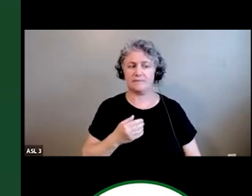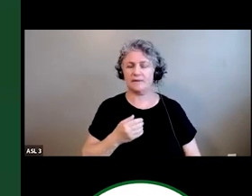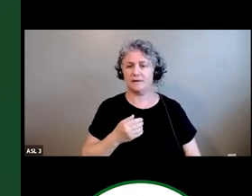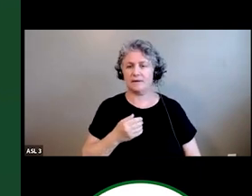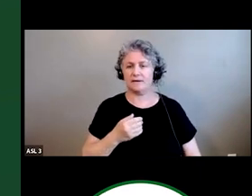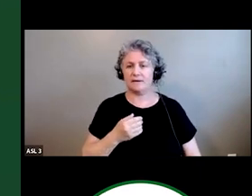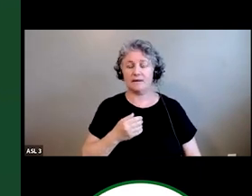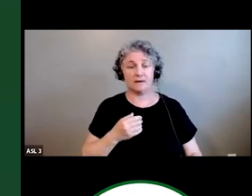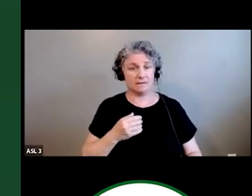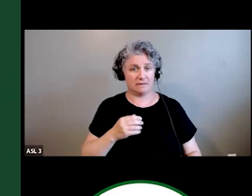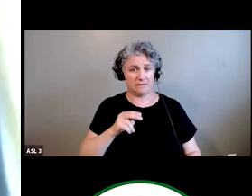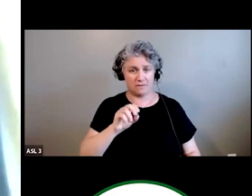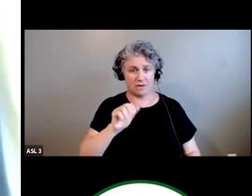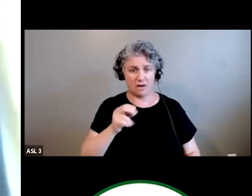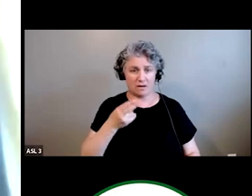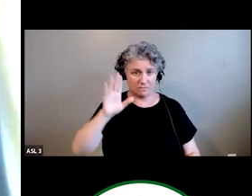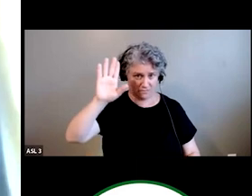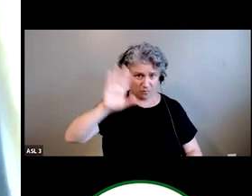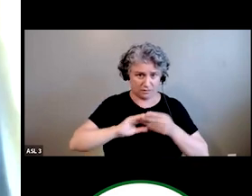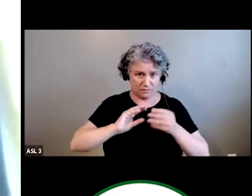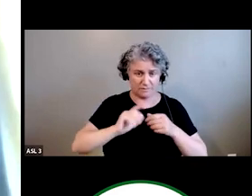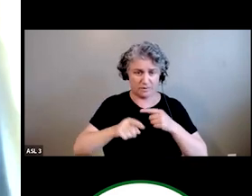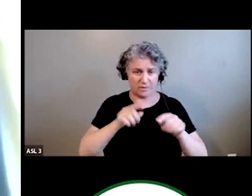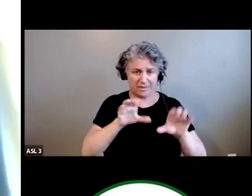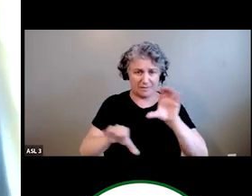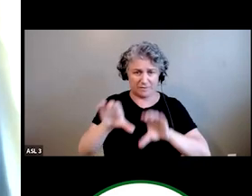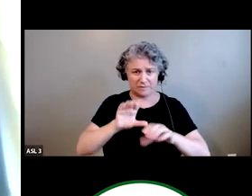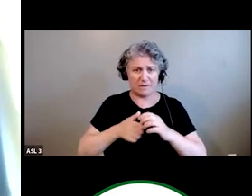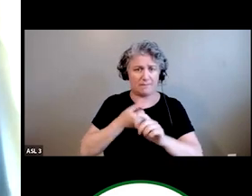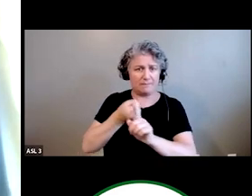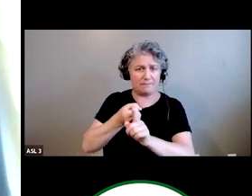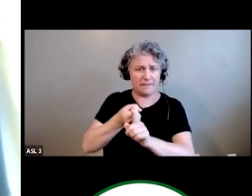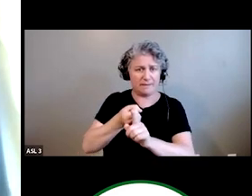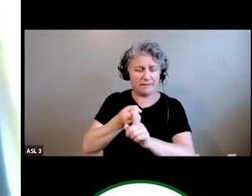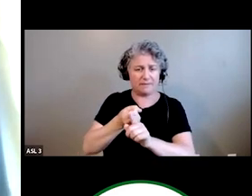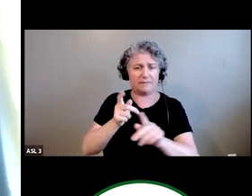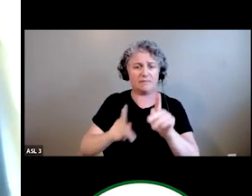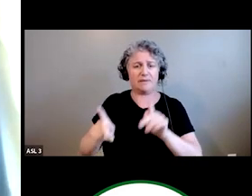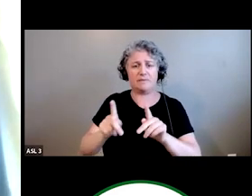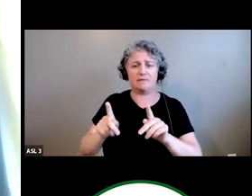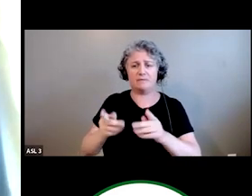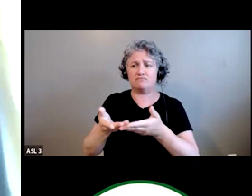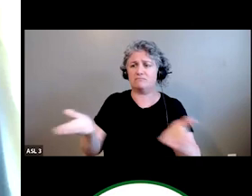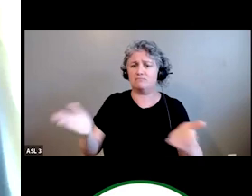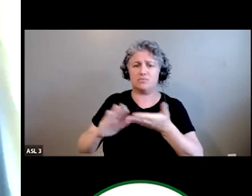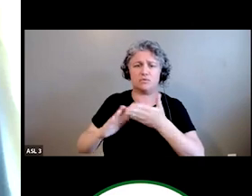Yes, thank you. And as, introduction, thanks for the lady here. My name is Noel Papassey